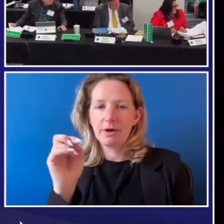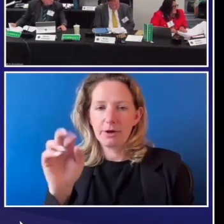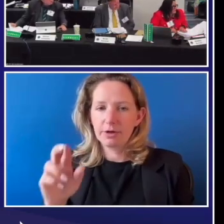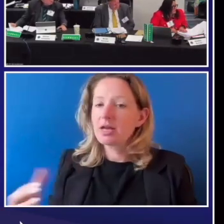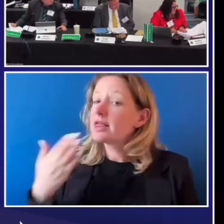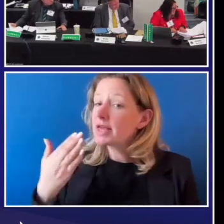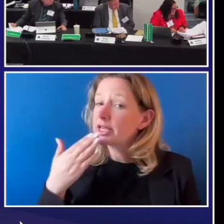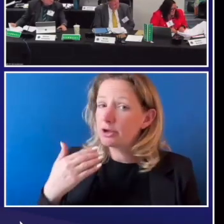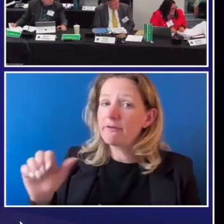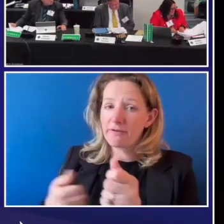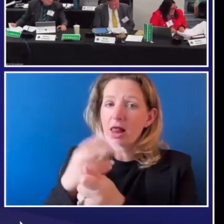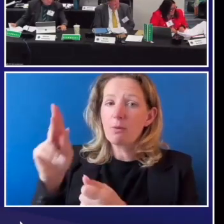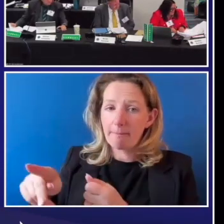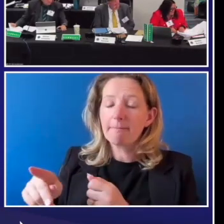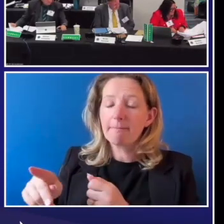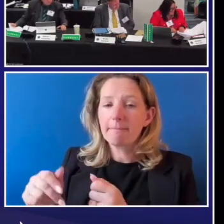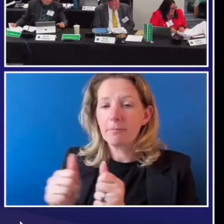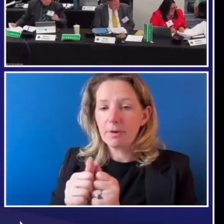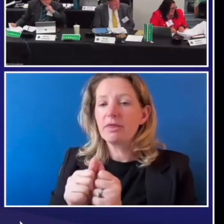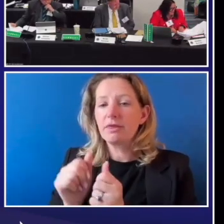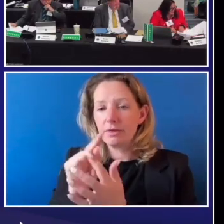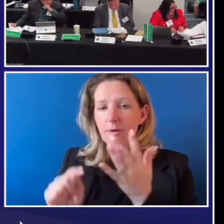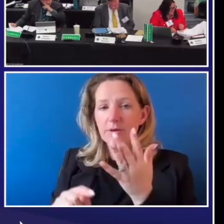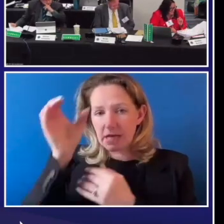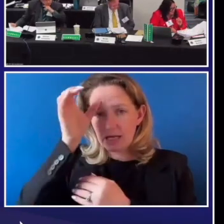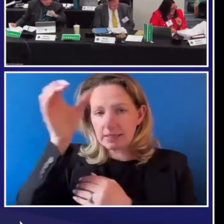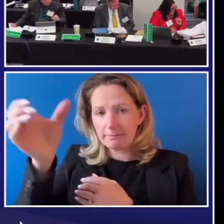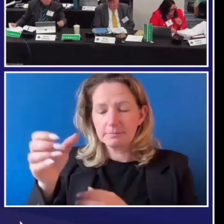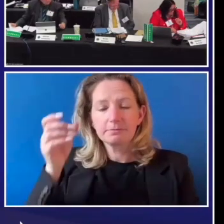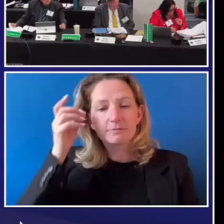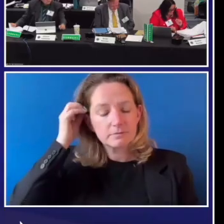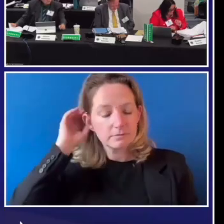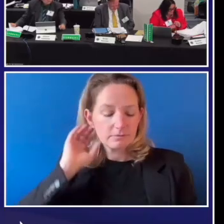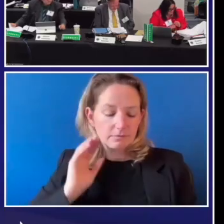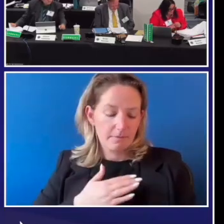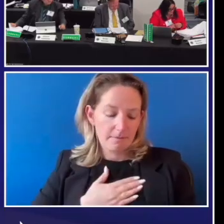We'll follow up around some of the concepts. I think my question, though, is related